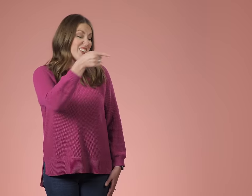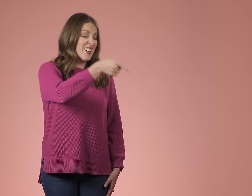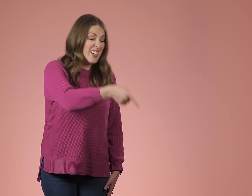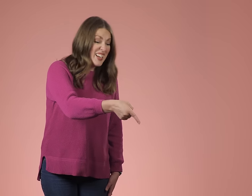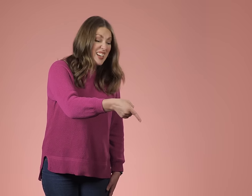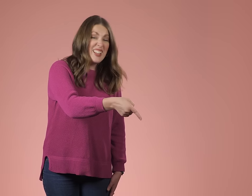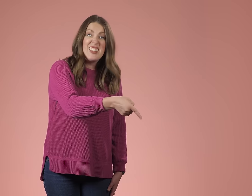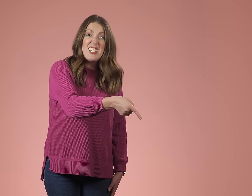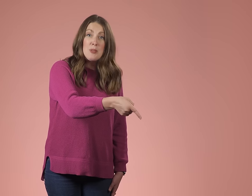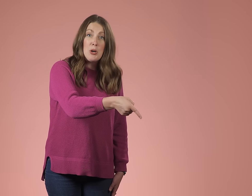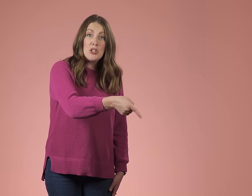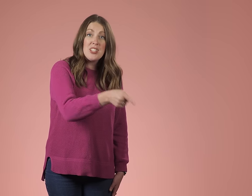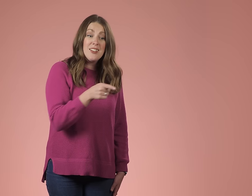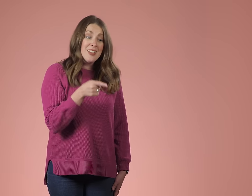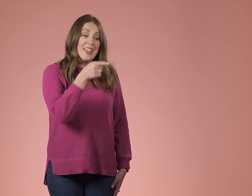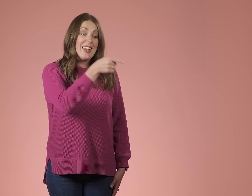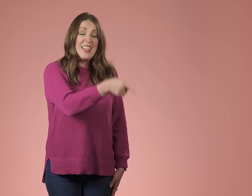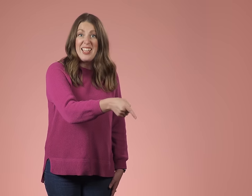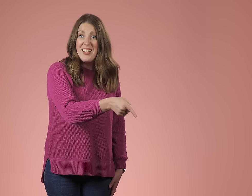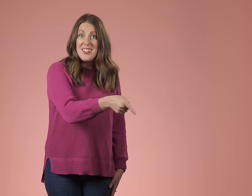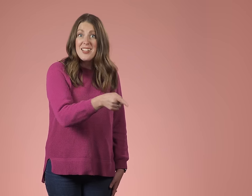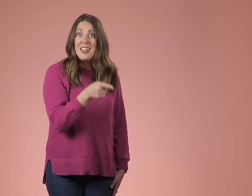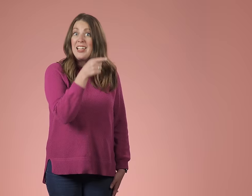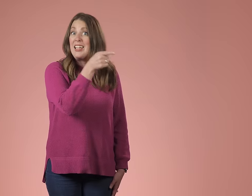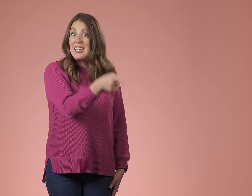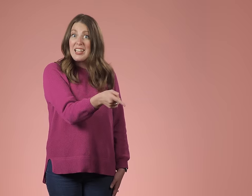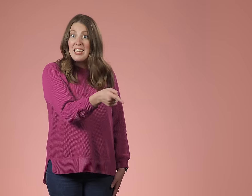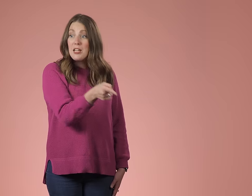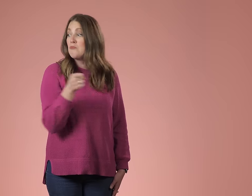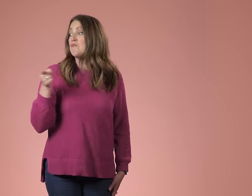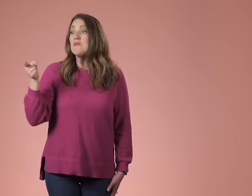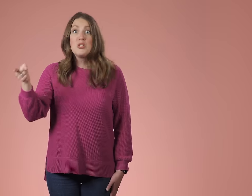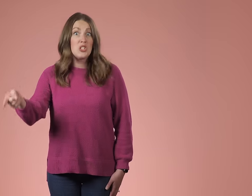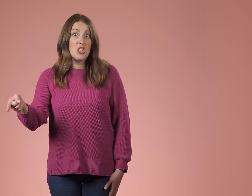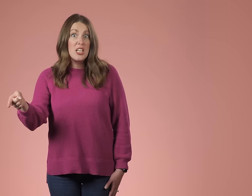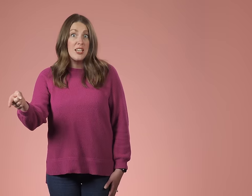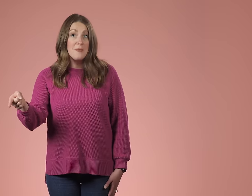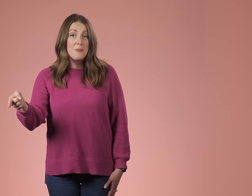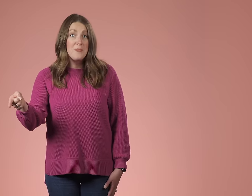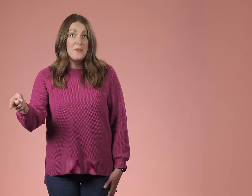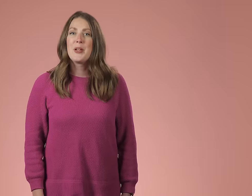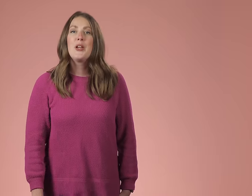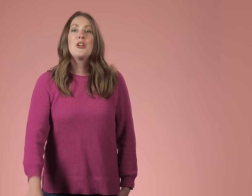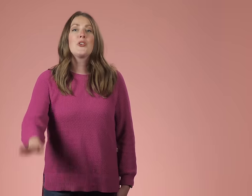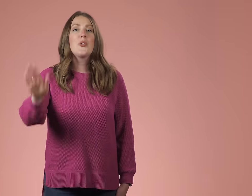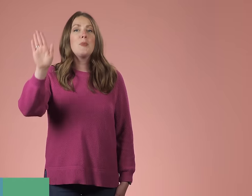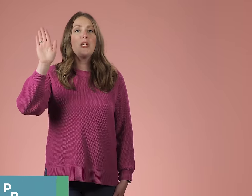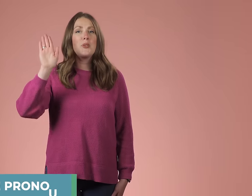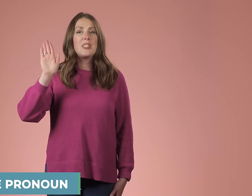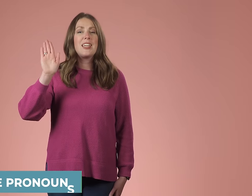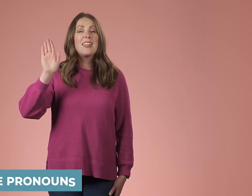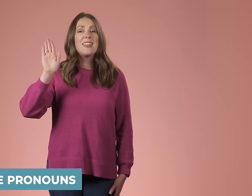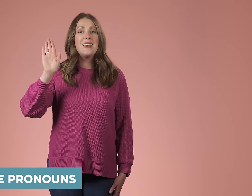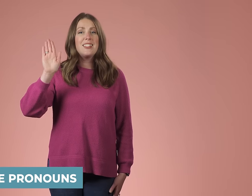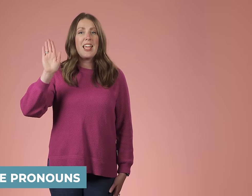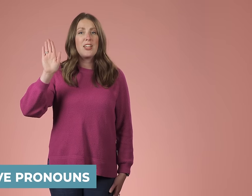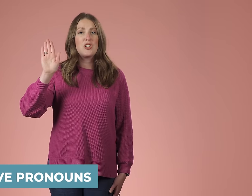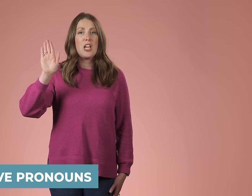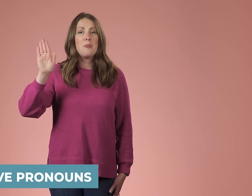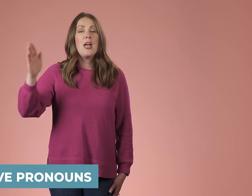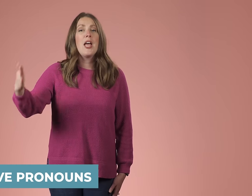'yours, it's, hers, his.' If you're getting value out of this video, subscribe and hit that